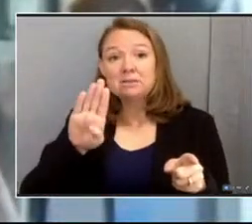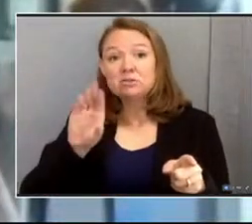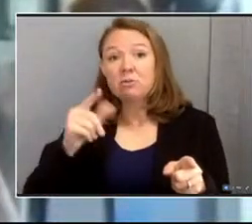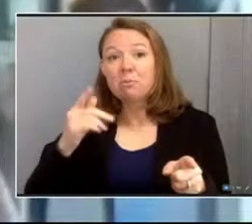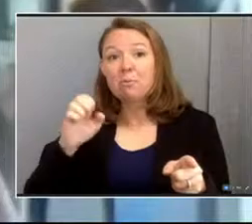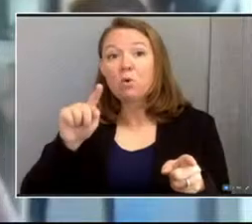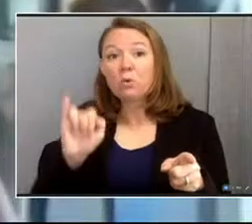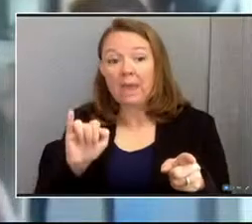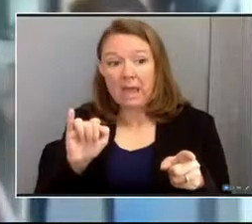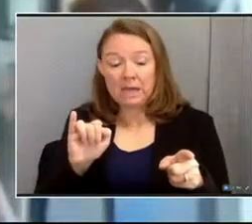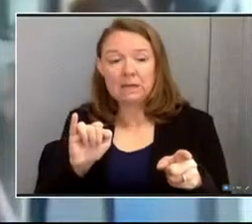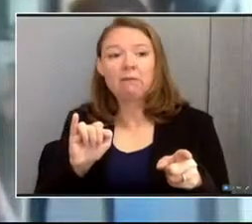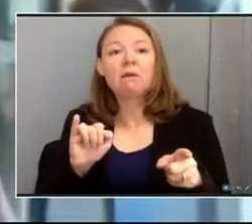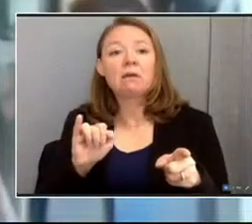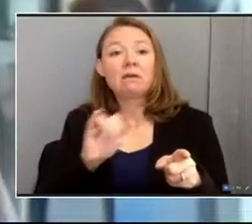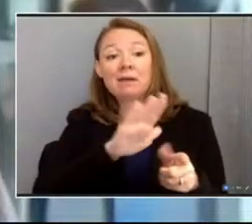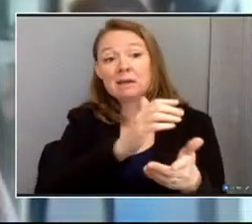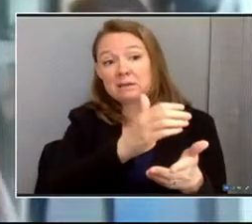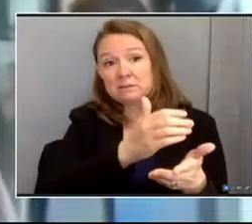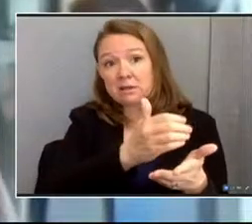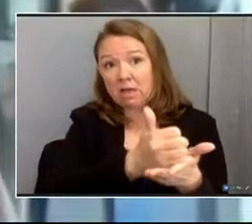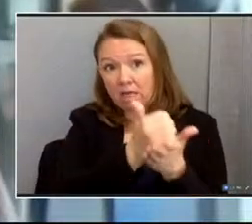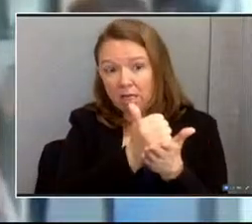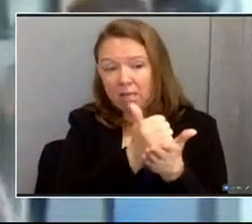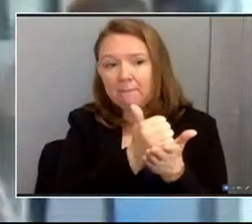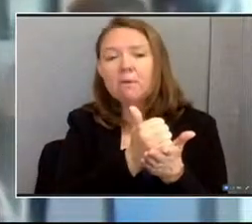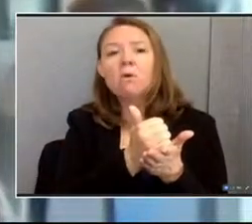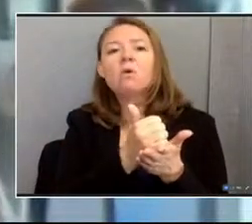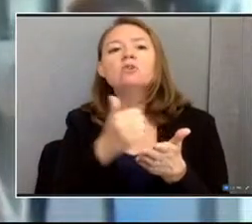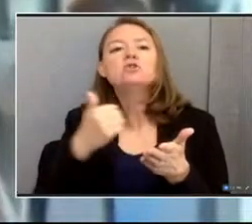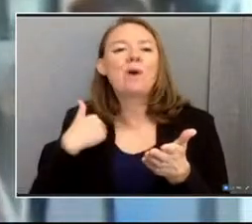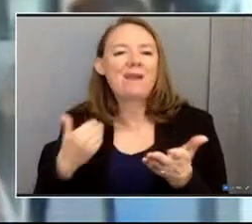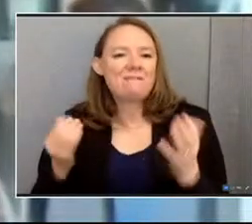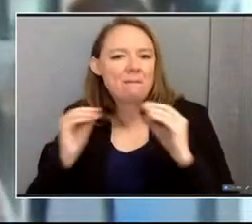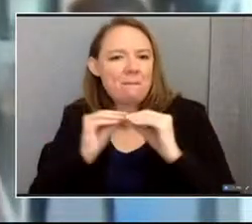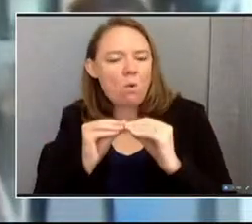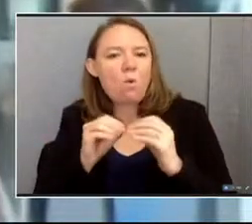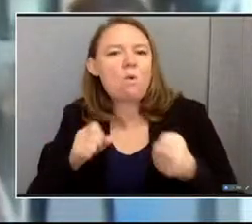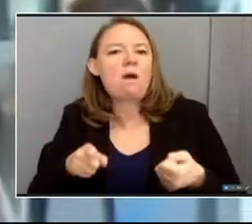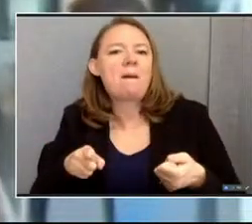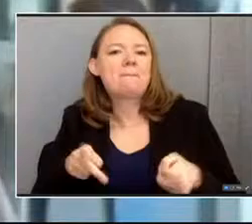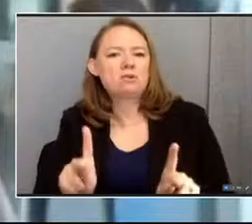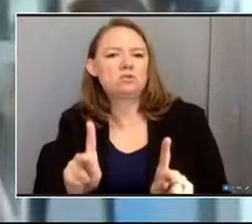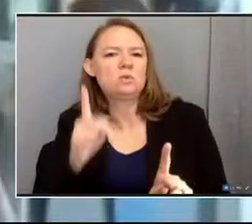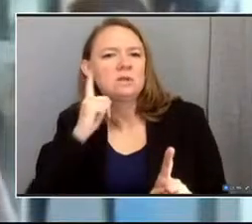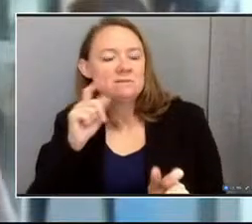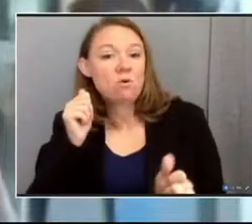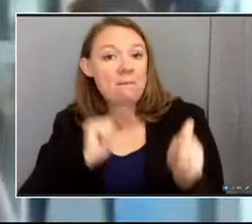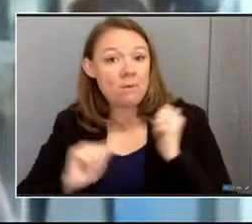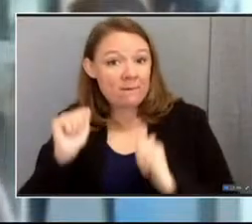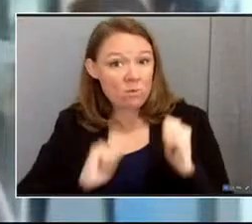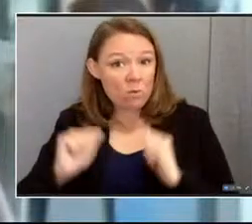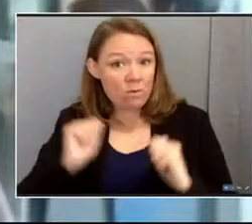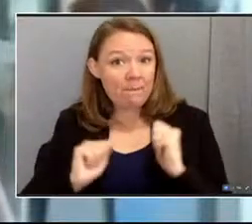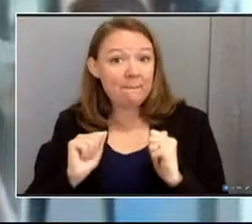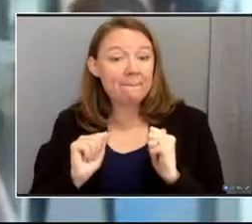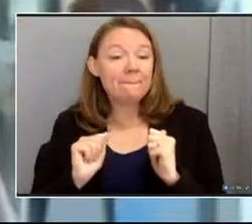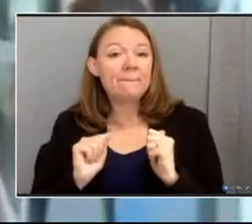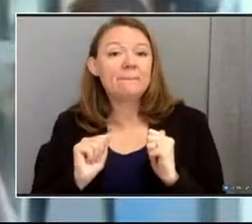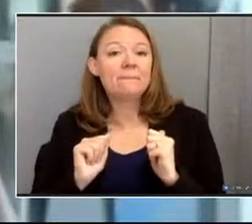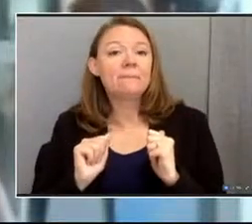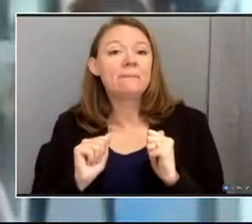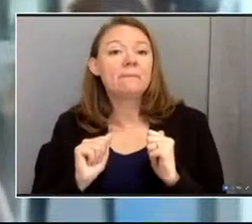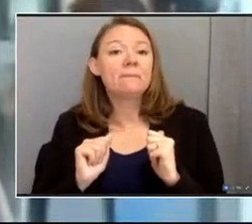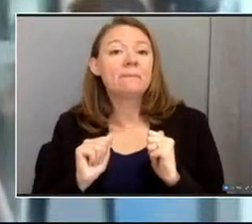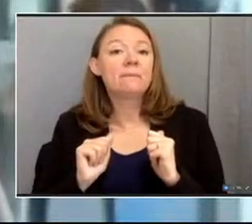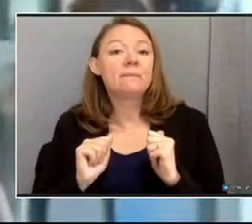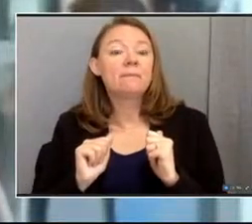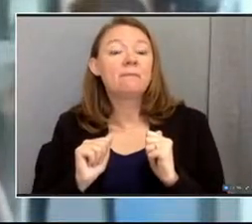opportunity for recitaling and performance whether it was at a New York with the New York symphony,